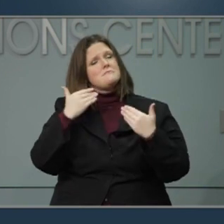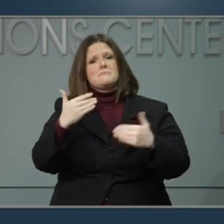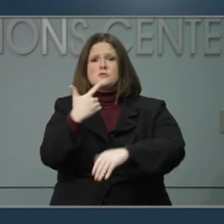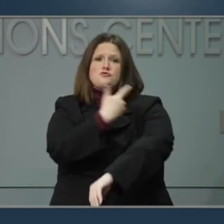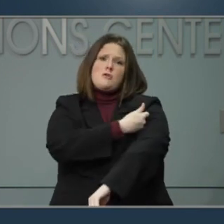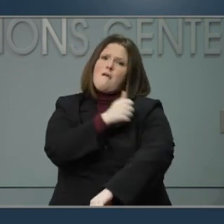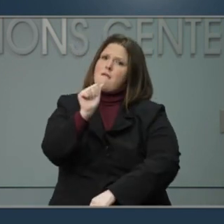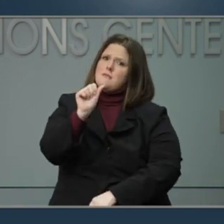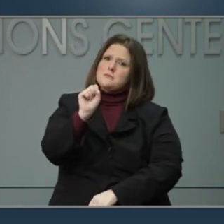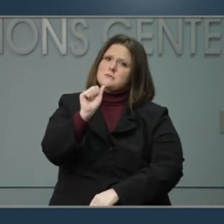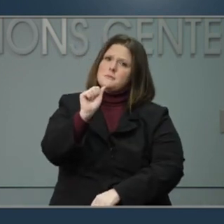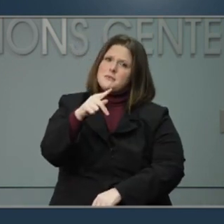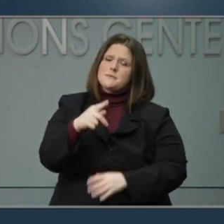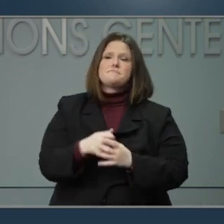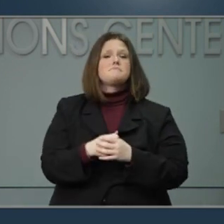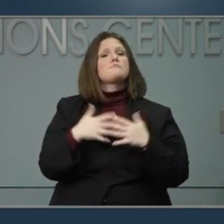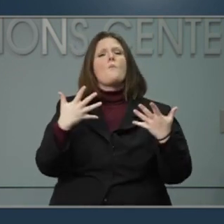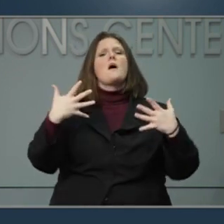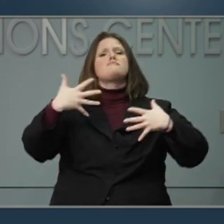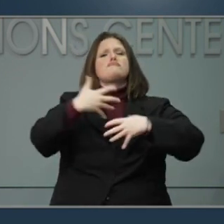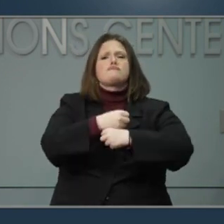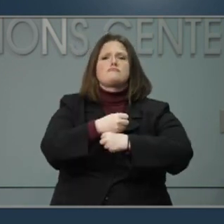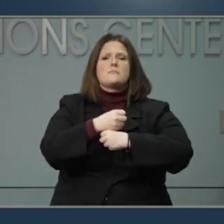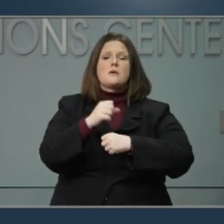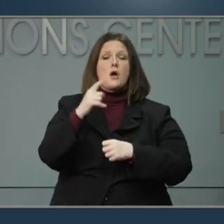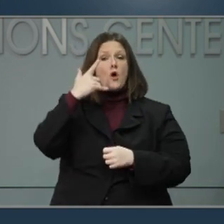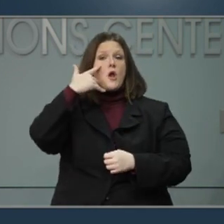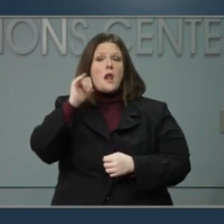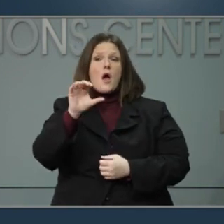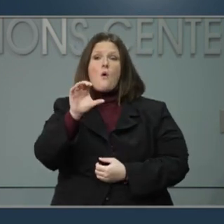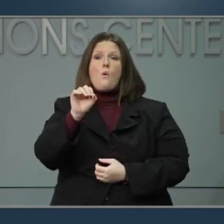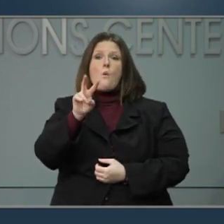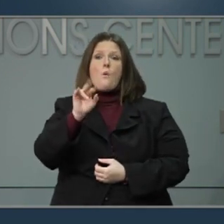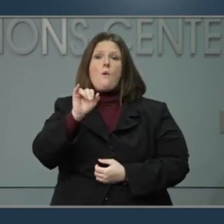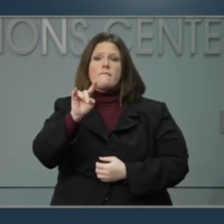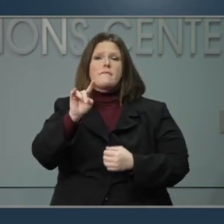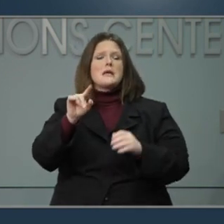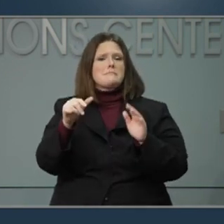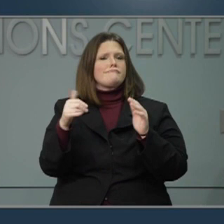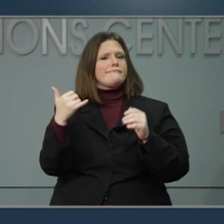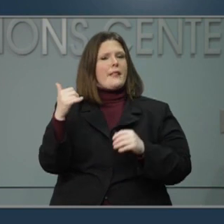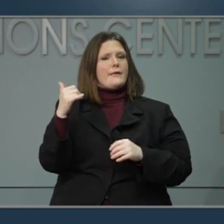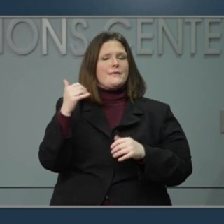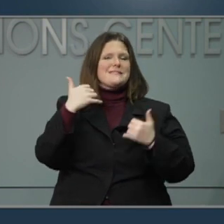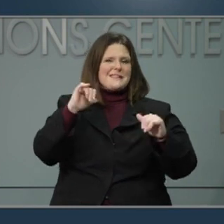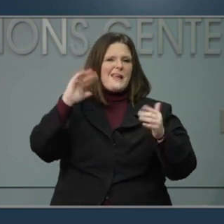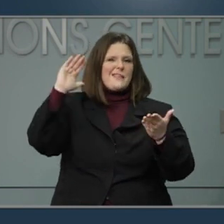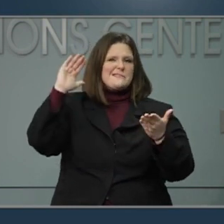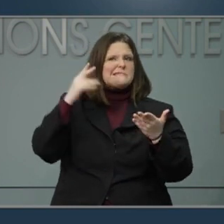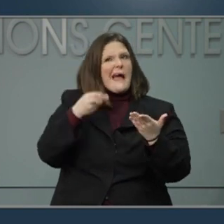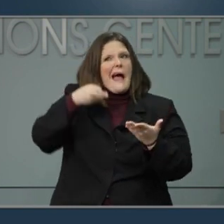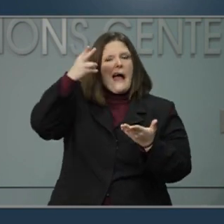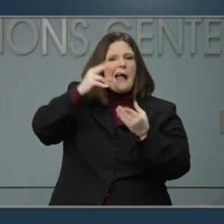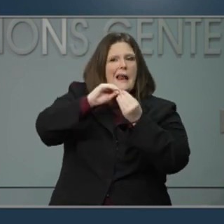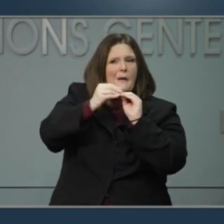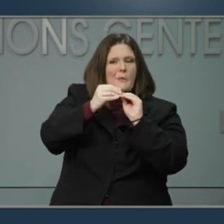THAT AS SOON AS POSSIBLE. HERE IS WHERE WE ARE. SURVEILLANCE DATA HAS BEEN GOING